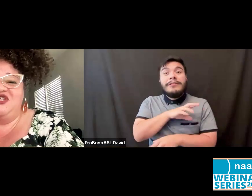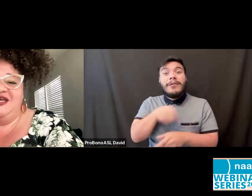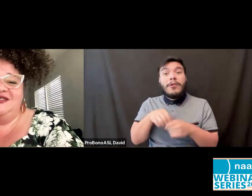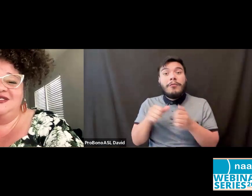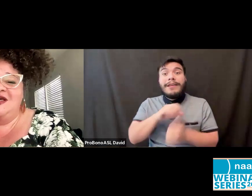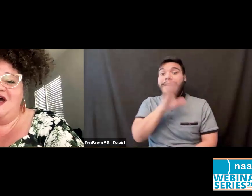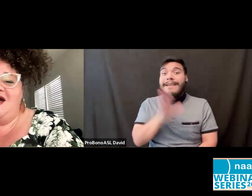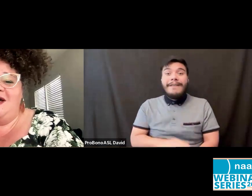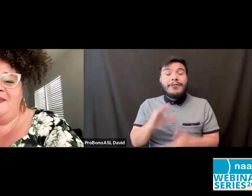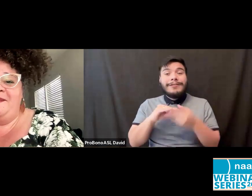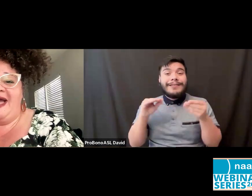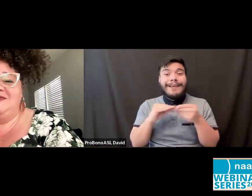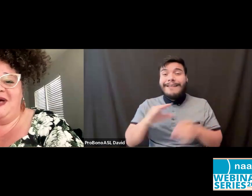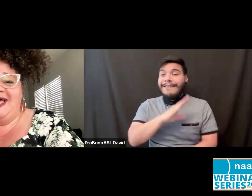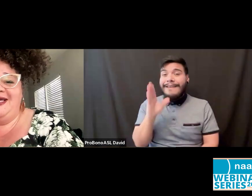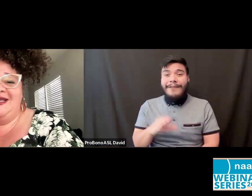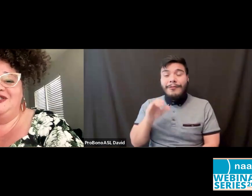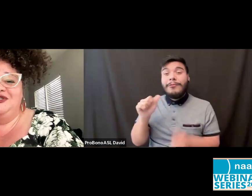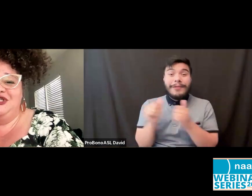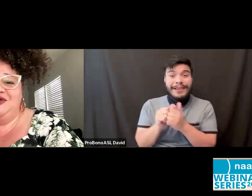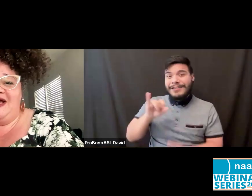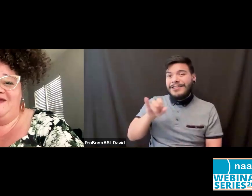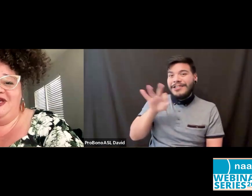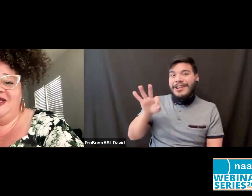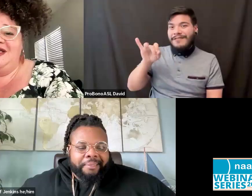Jenkins, backed by National Geographic.